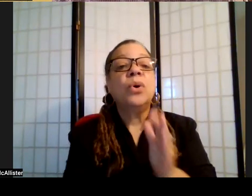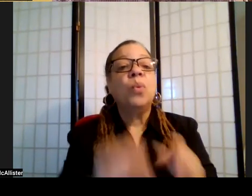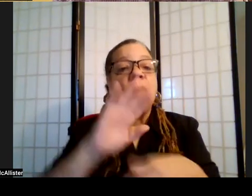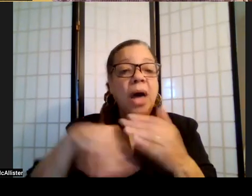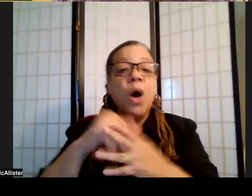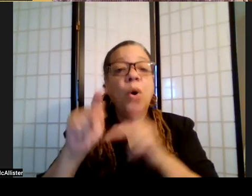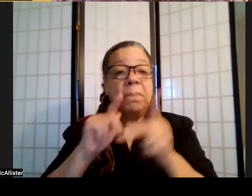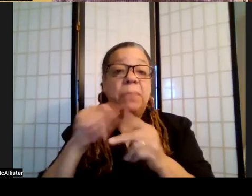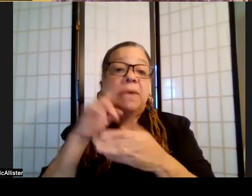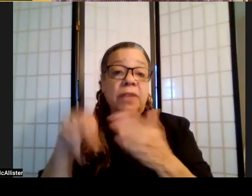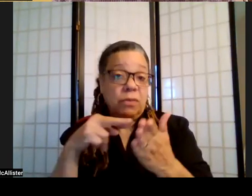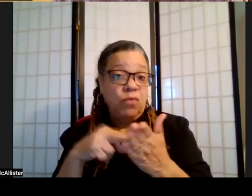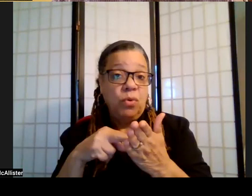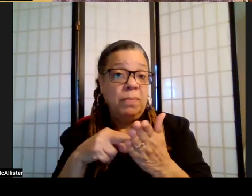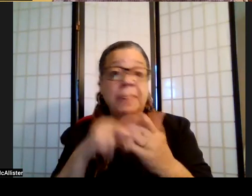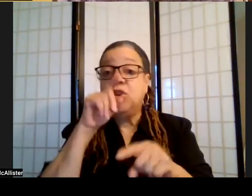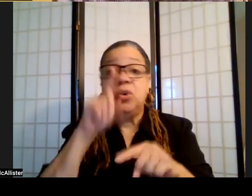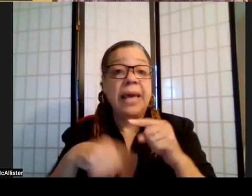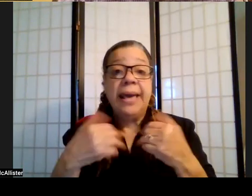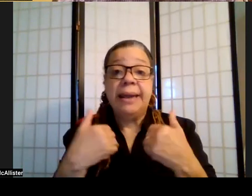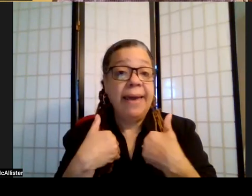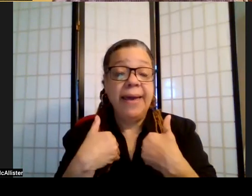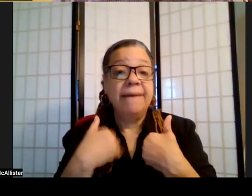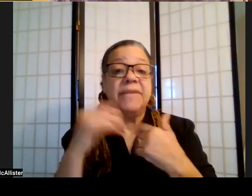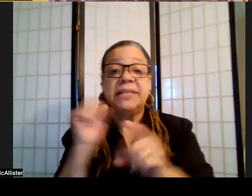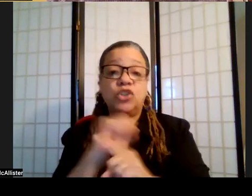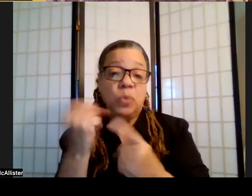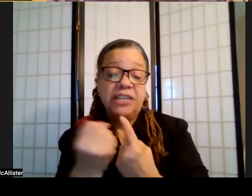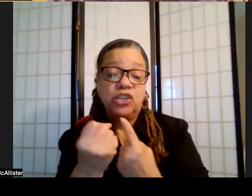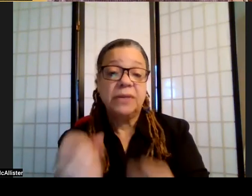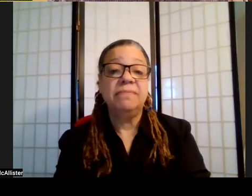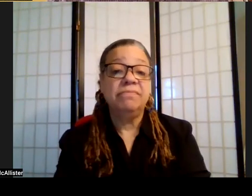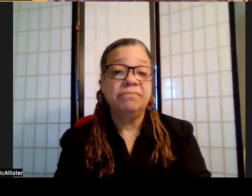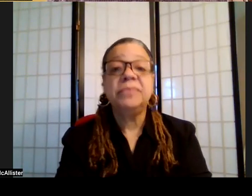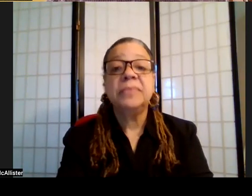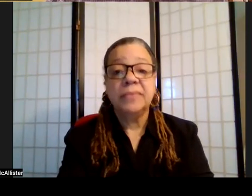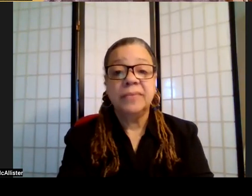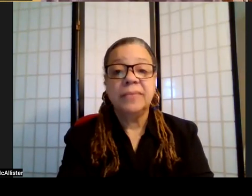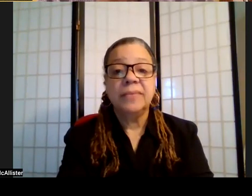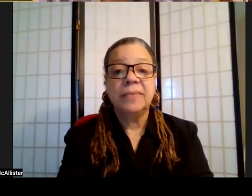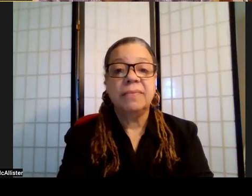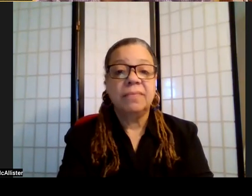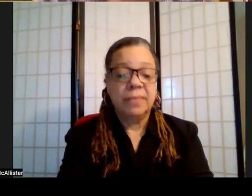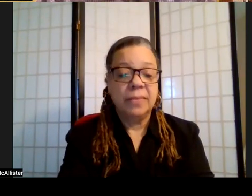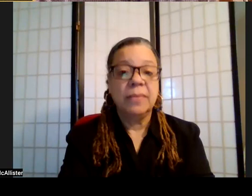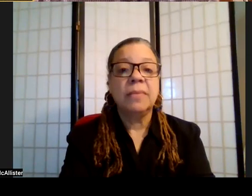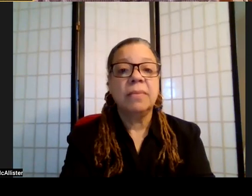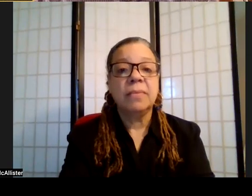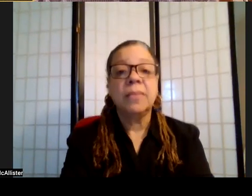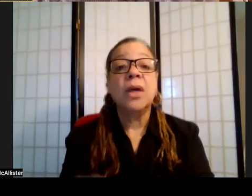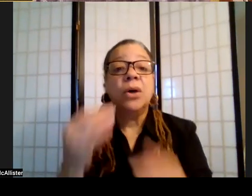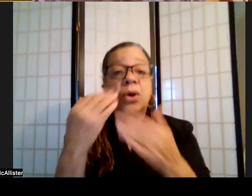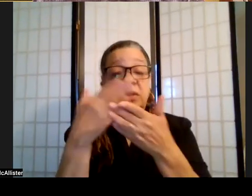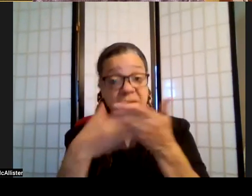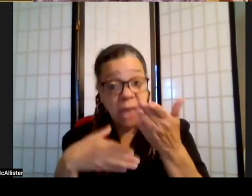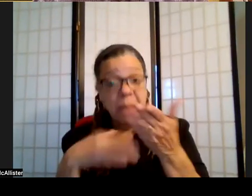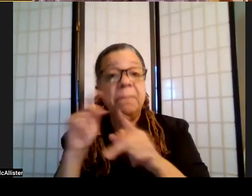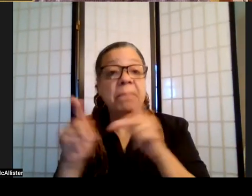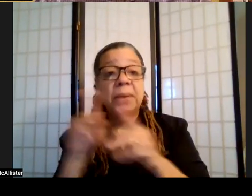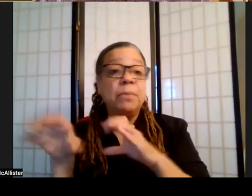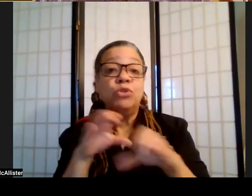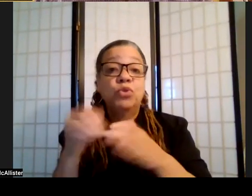that you can't have a situation where, uh, some uh people do their bit, and others do not.